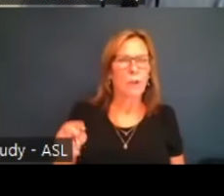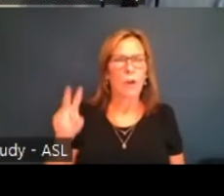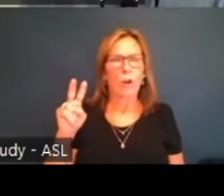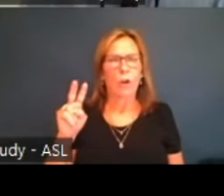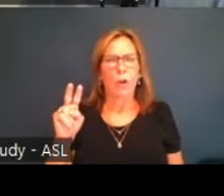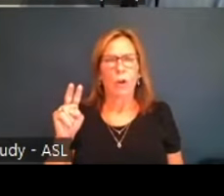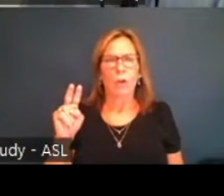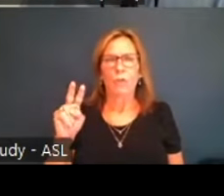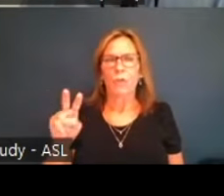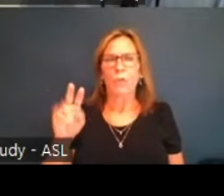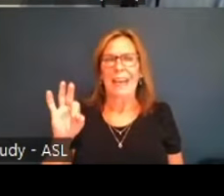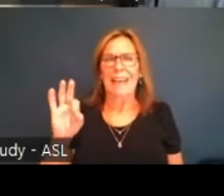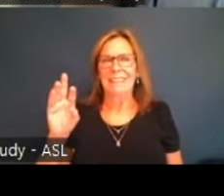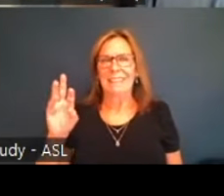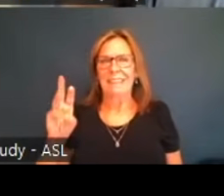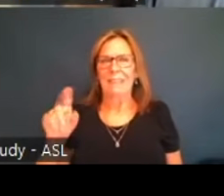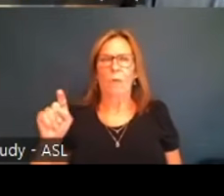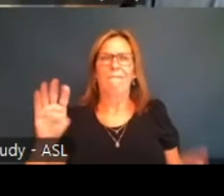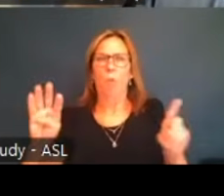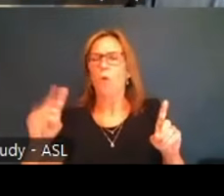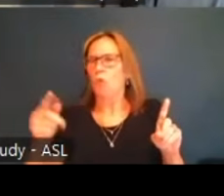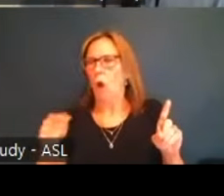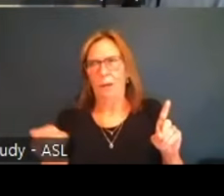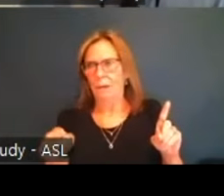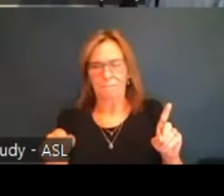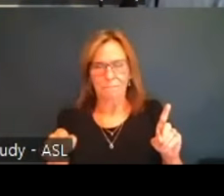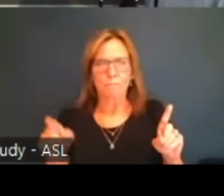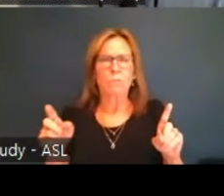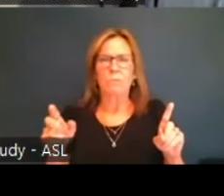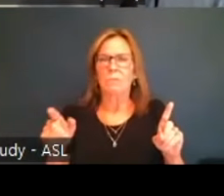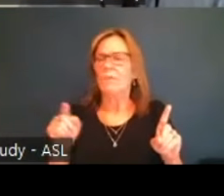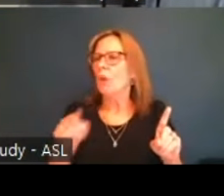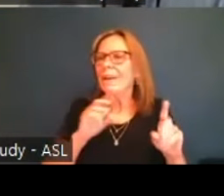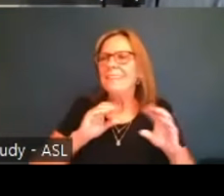after the statute, In this long section here, you don't